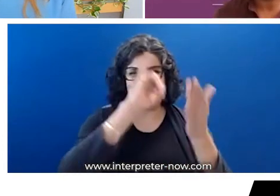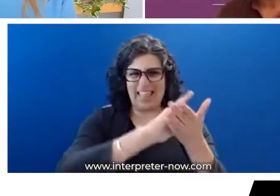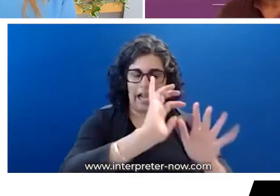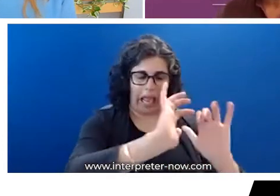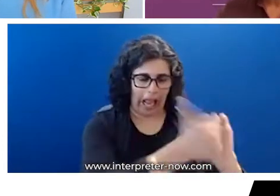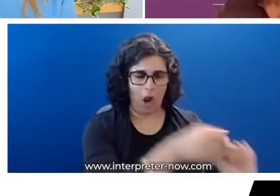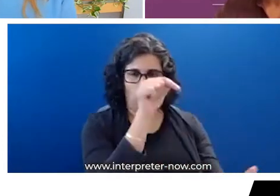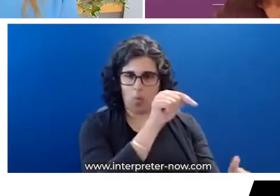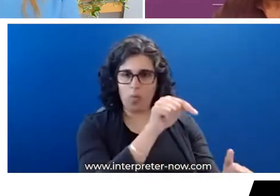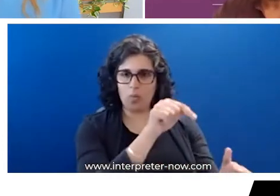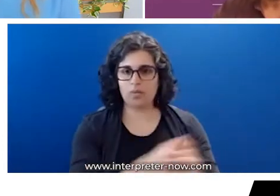Yeah.